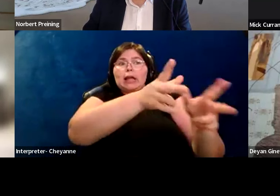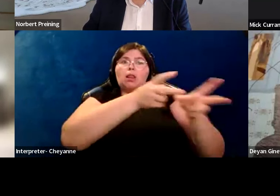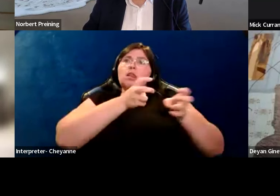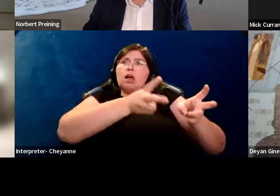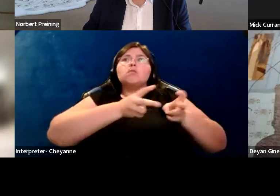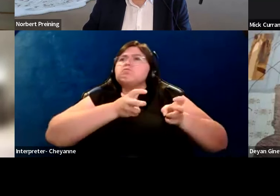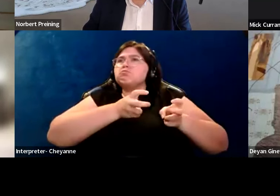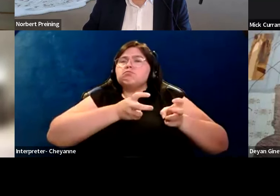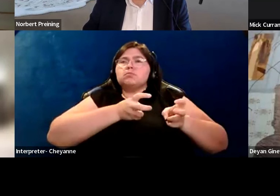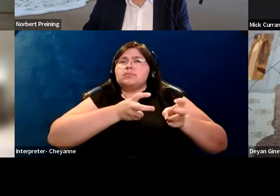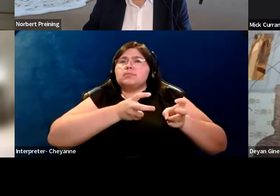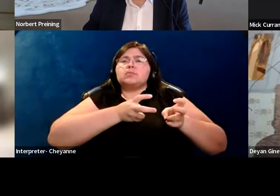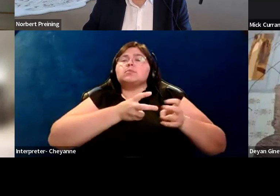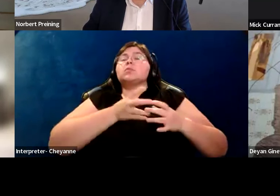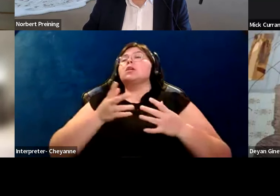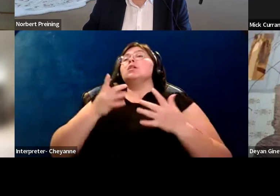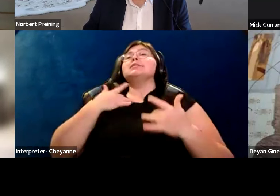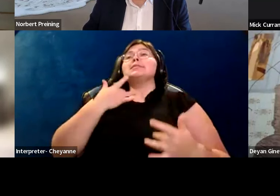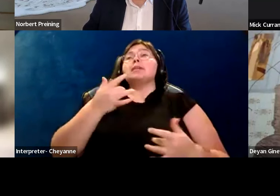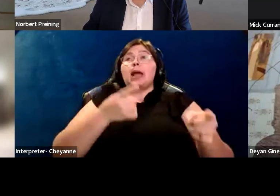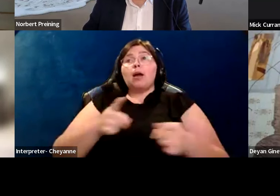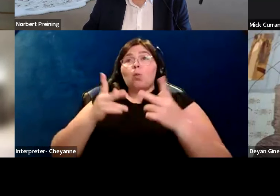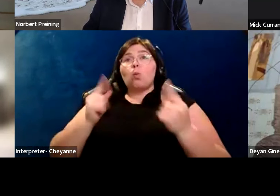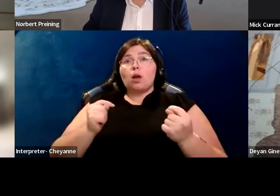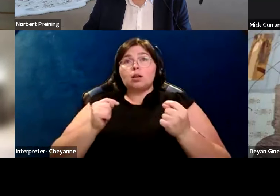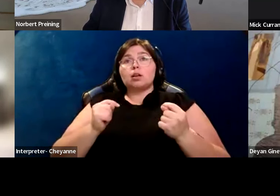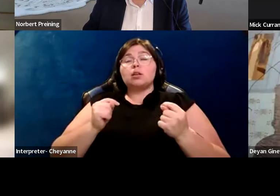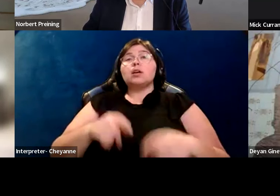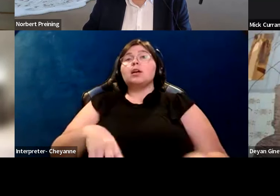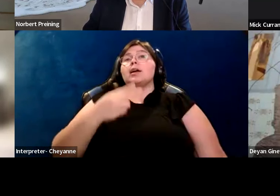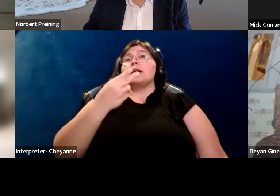What generally happens is that the HTML source